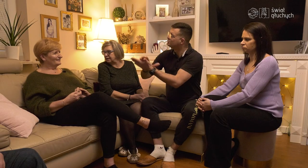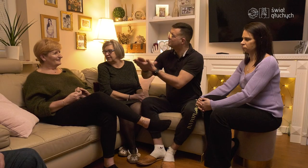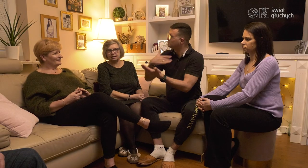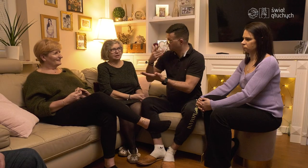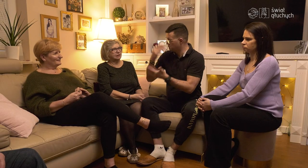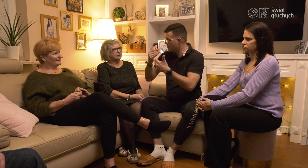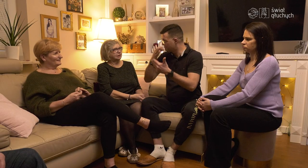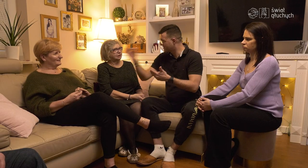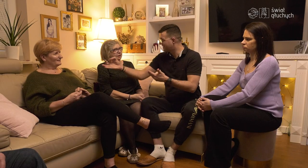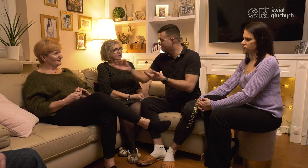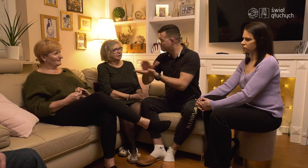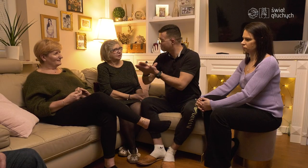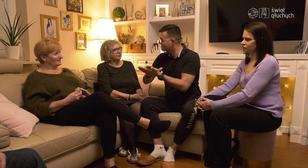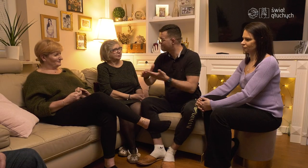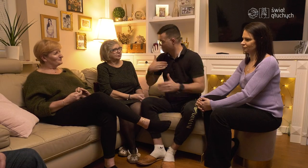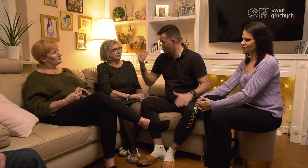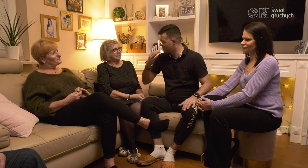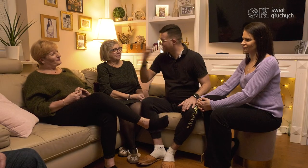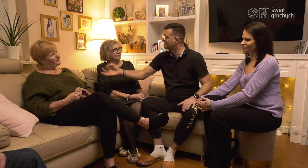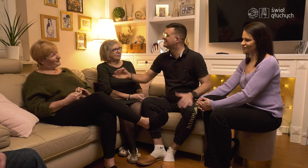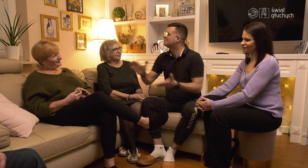[Rafał]: Excuse me, and can I ask you a question?